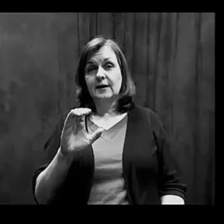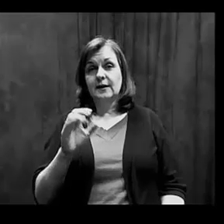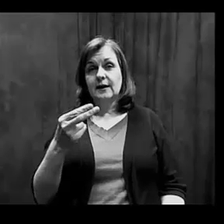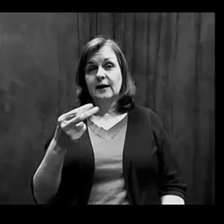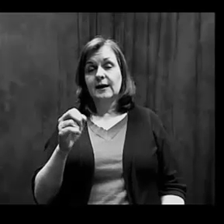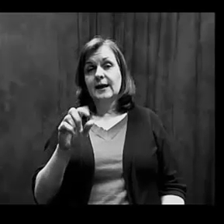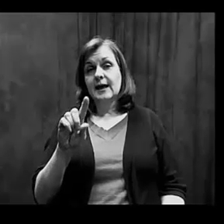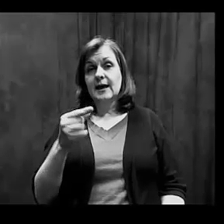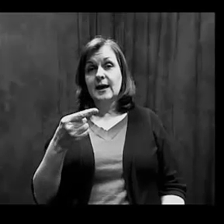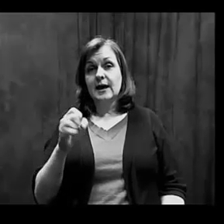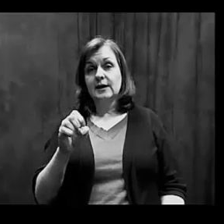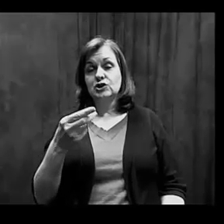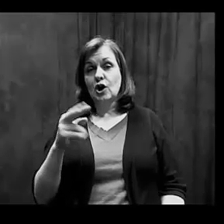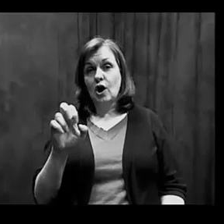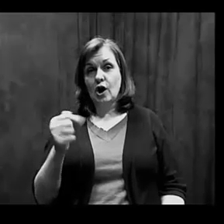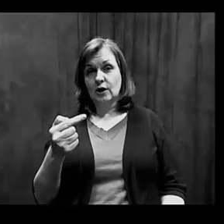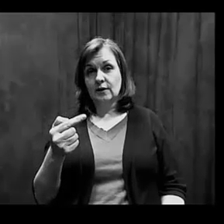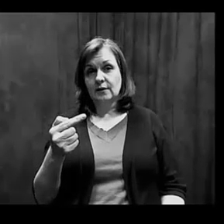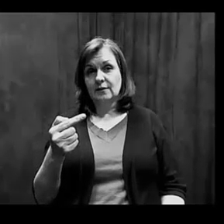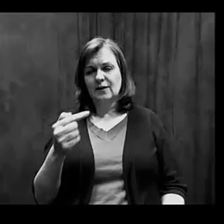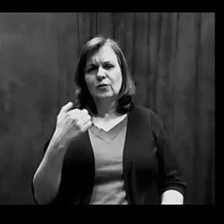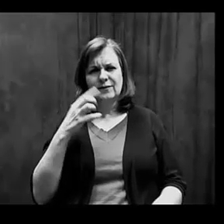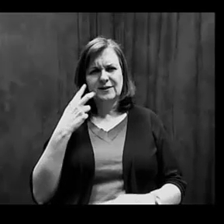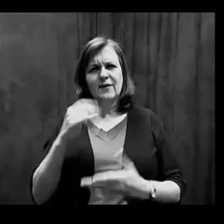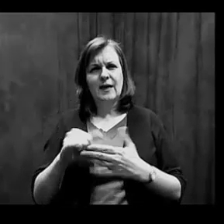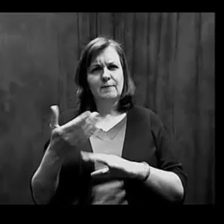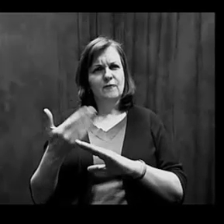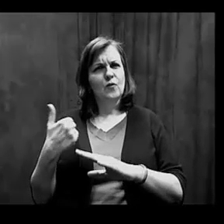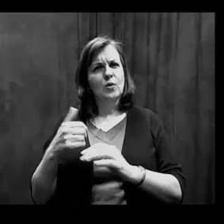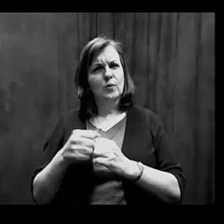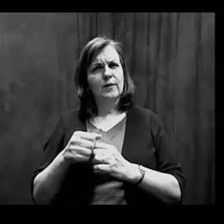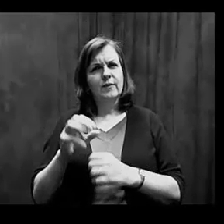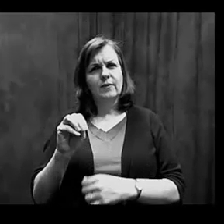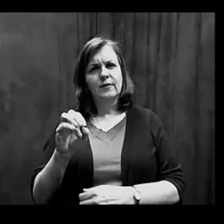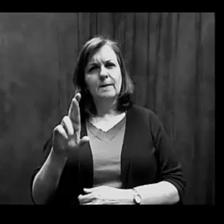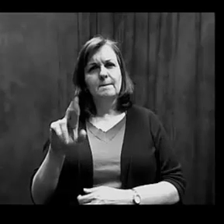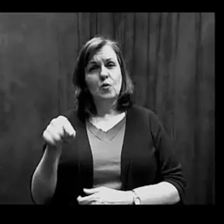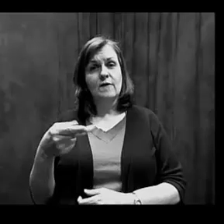hedgehog in the morphogen lecture